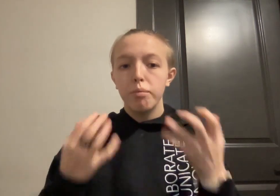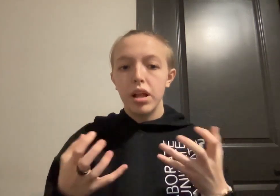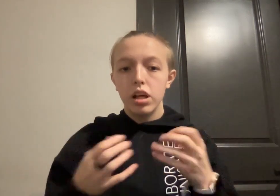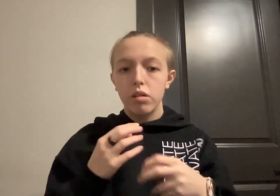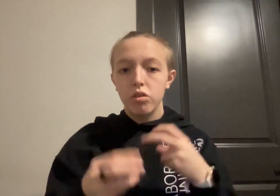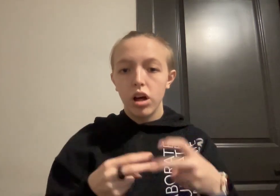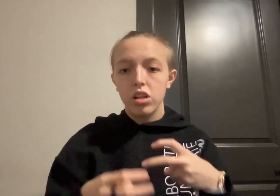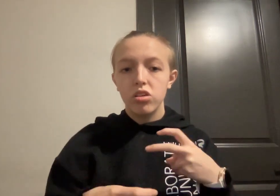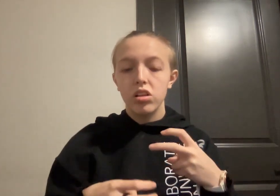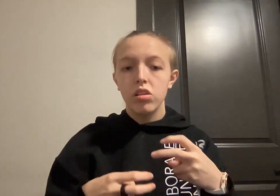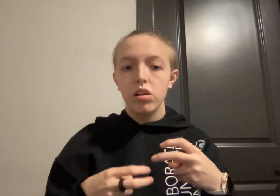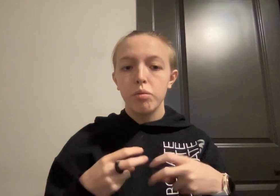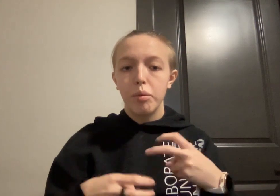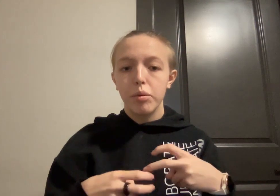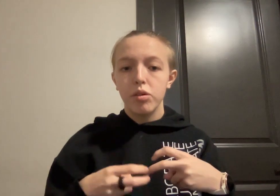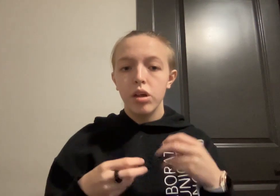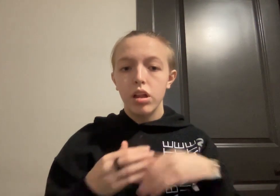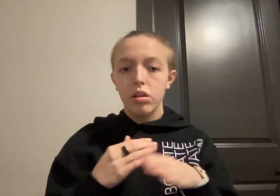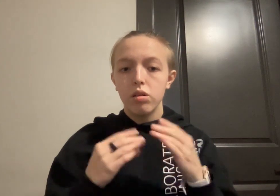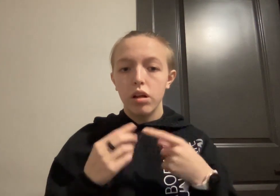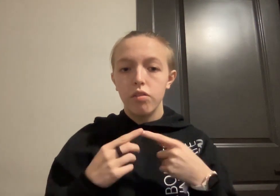many challenges or problem rooms in their life